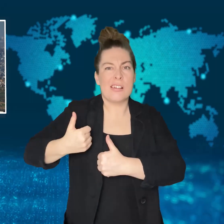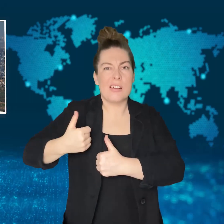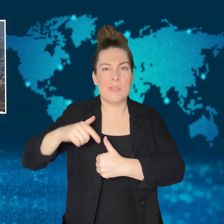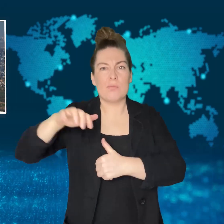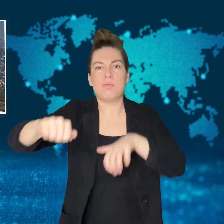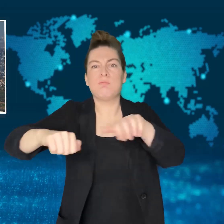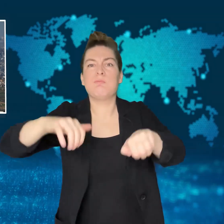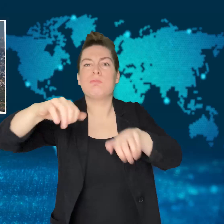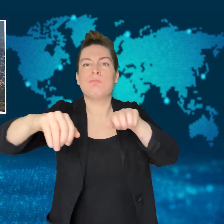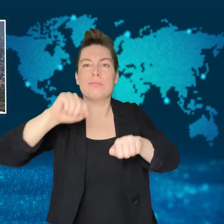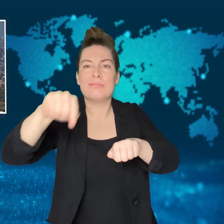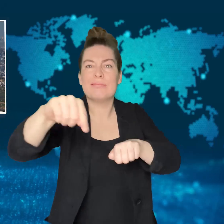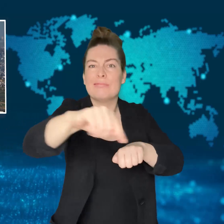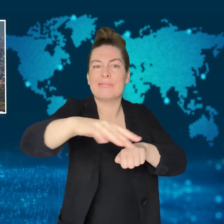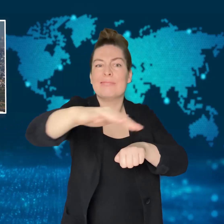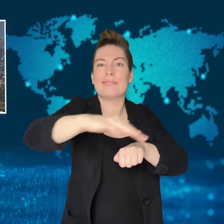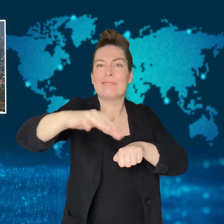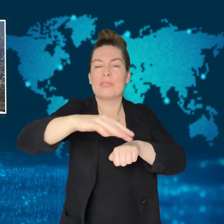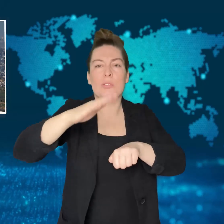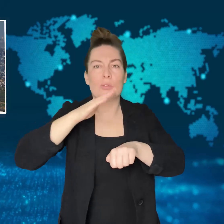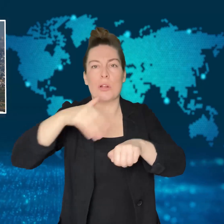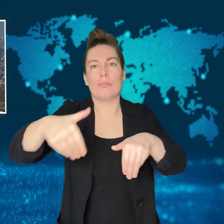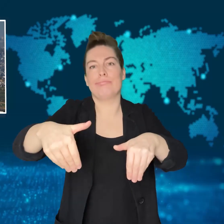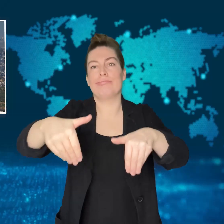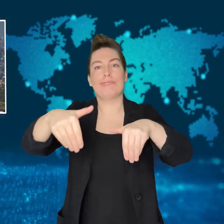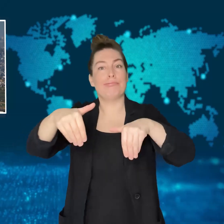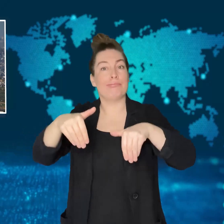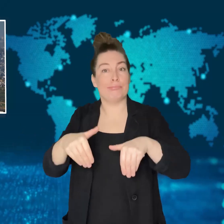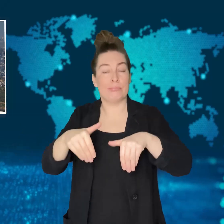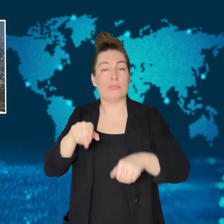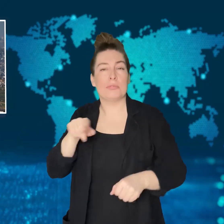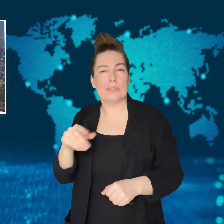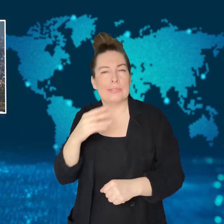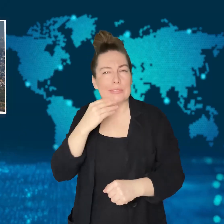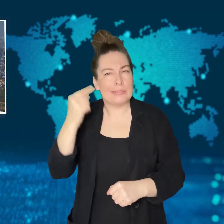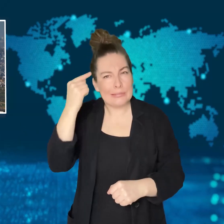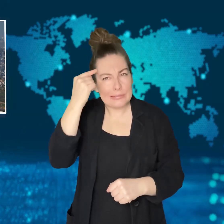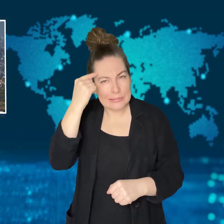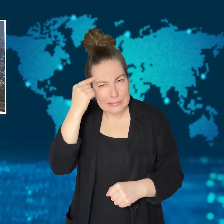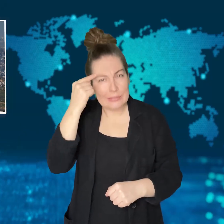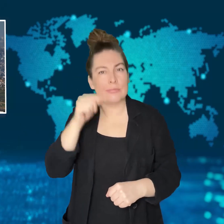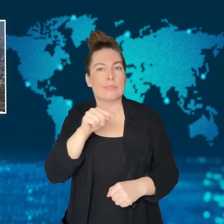This means dead bodies may be among those returned to Israel.